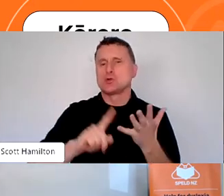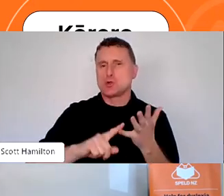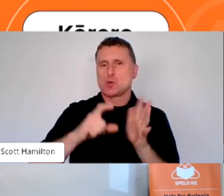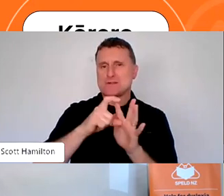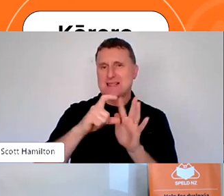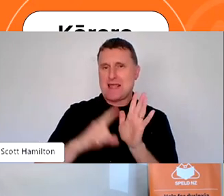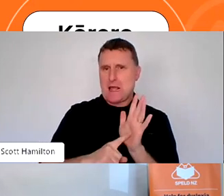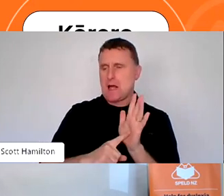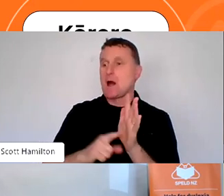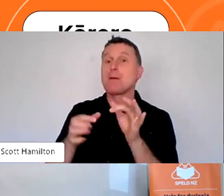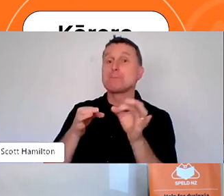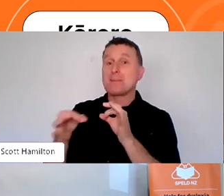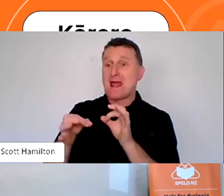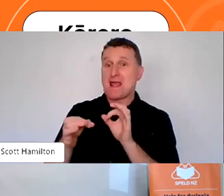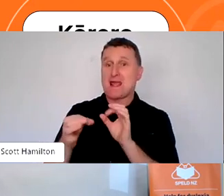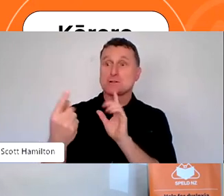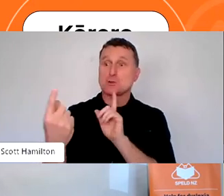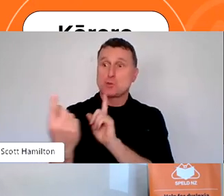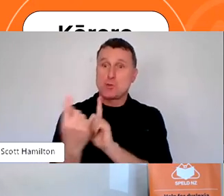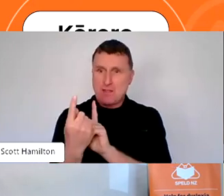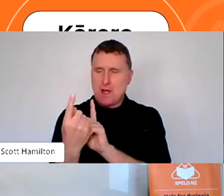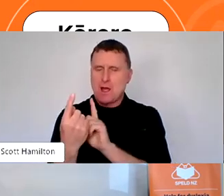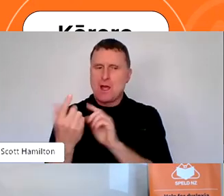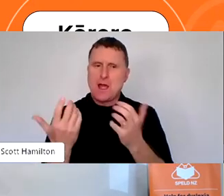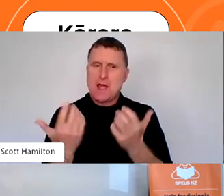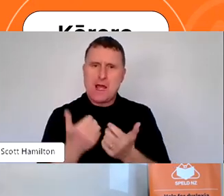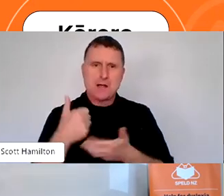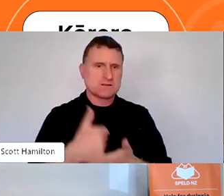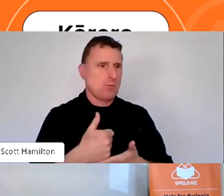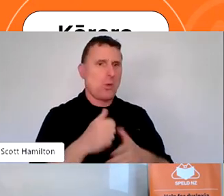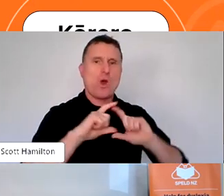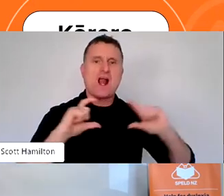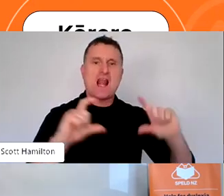the diversity within their classroom spaces. And it is a huge advantage,